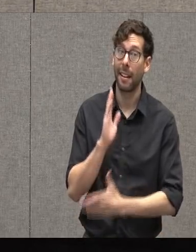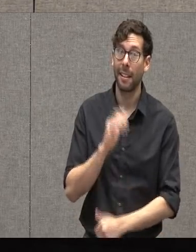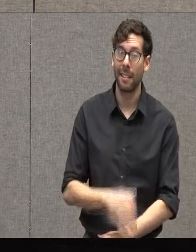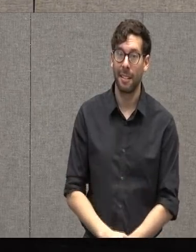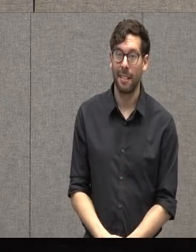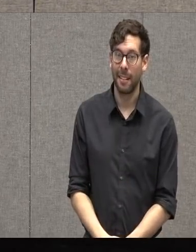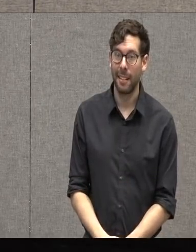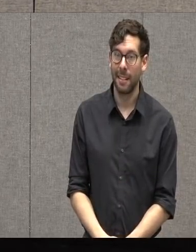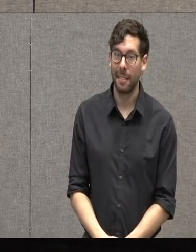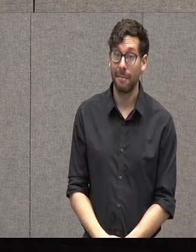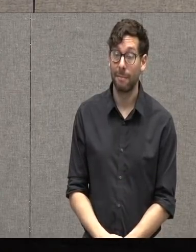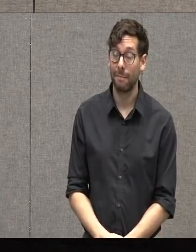Look what I got.